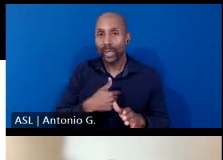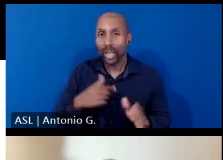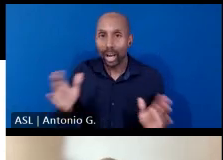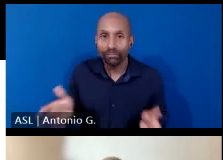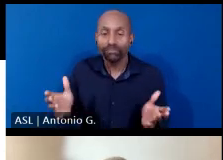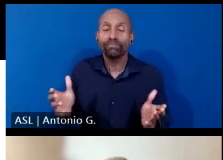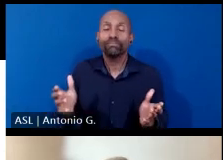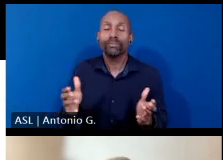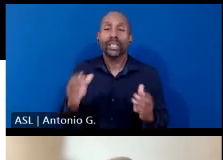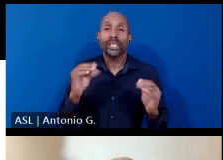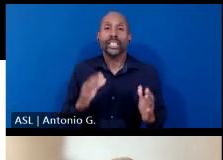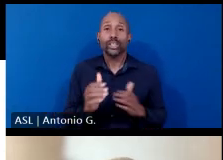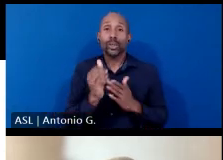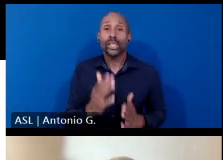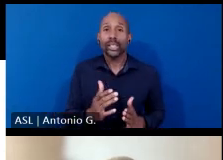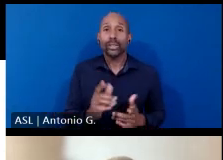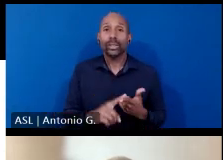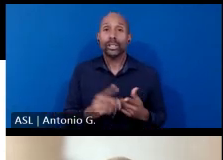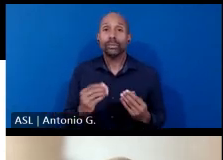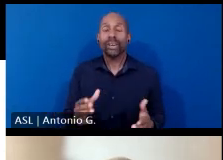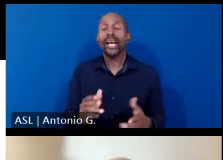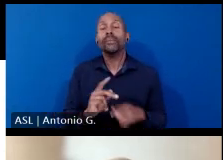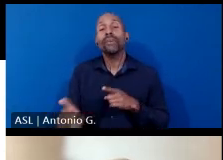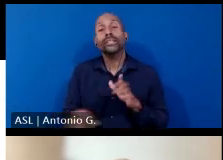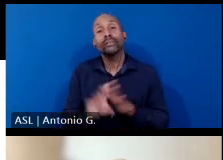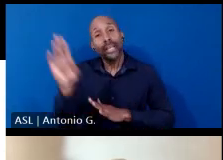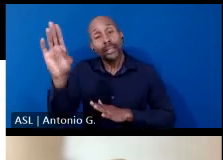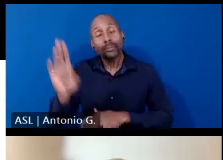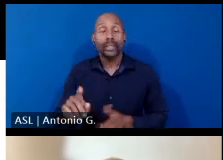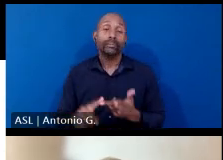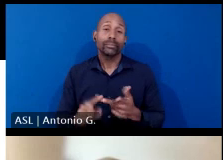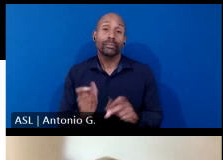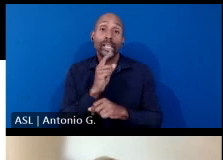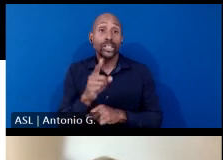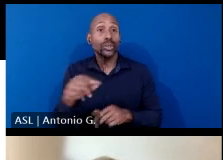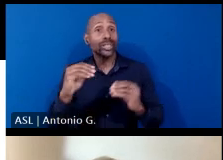development, retaining them in the field as we are in getting them prepared initially.